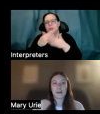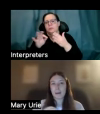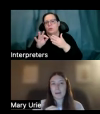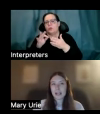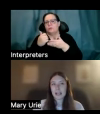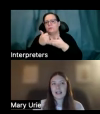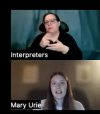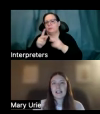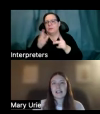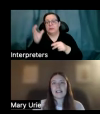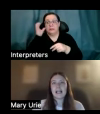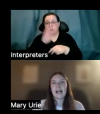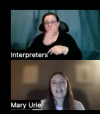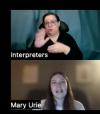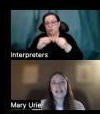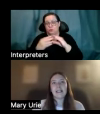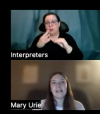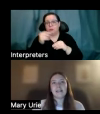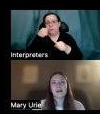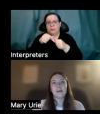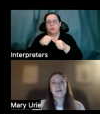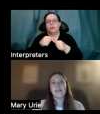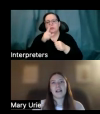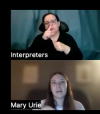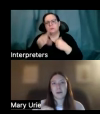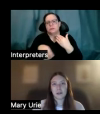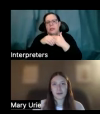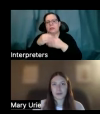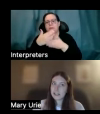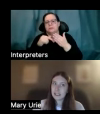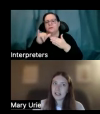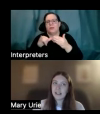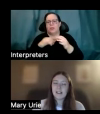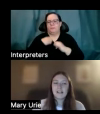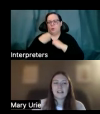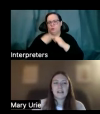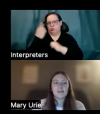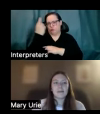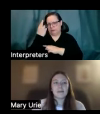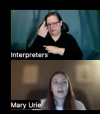remembering it is adding in some of that emotional reasoning. We